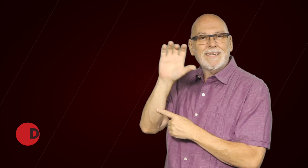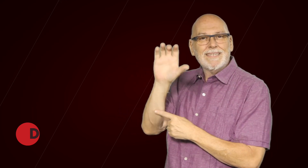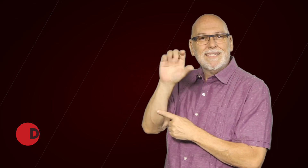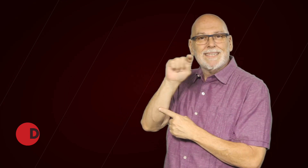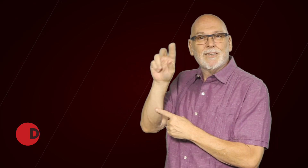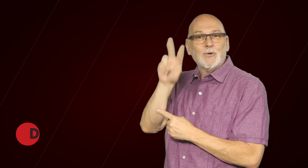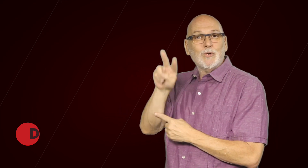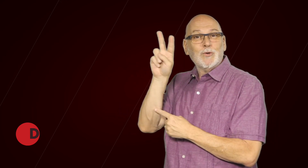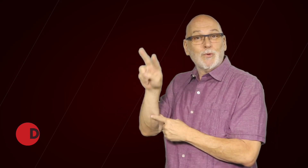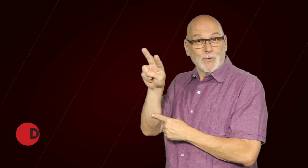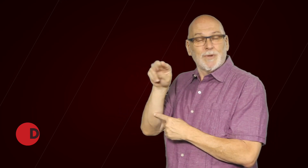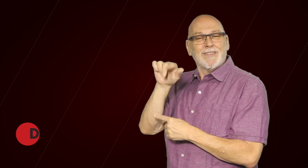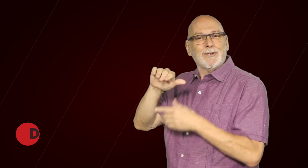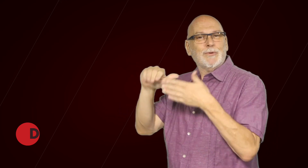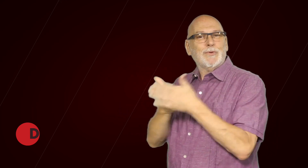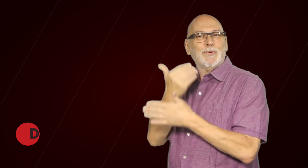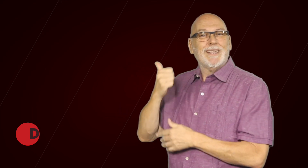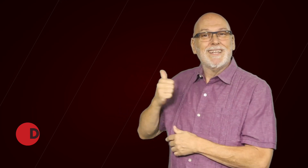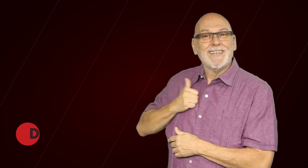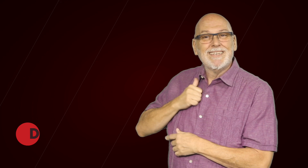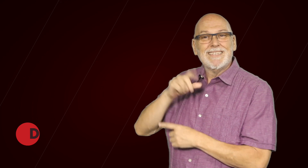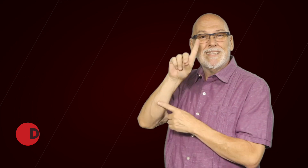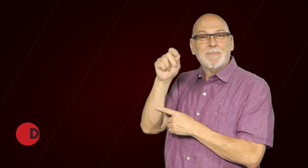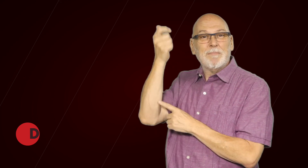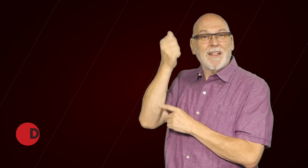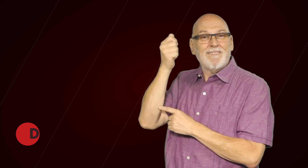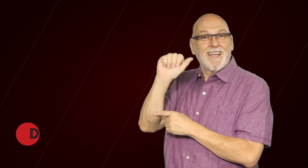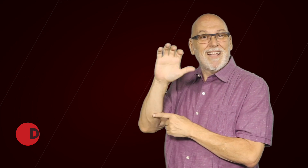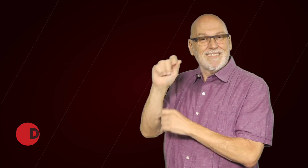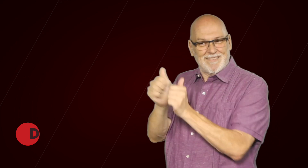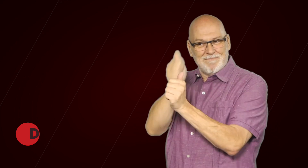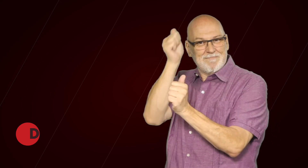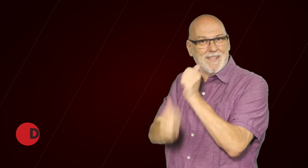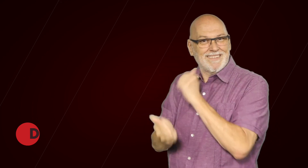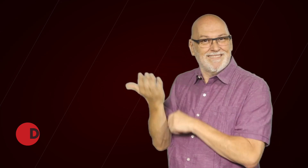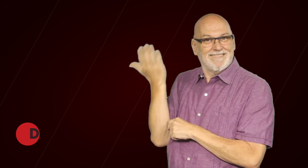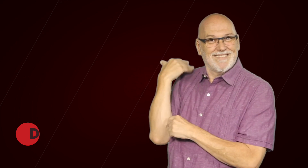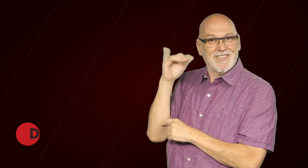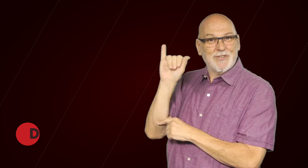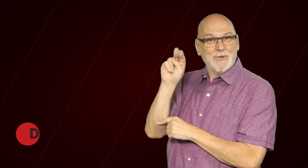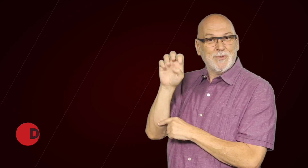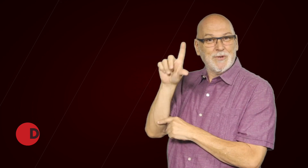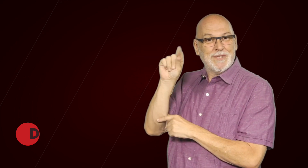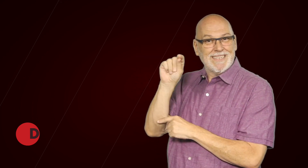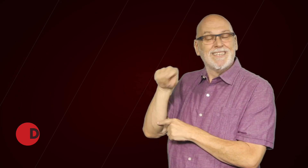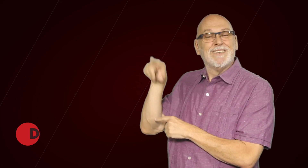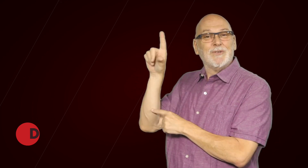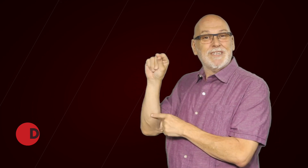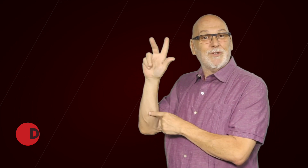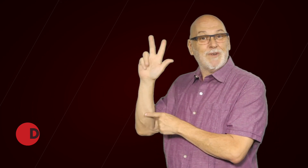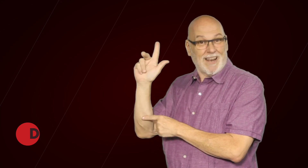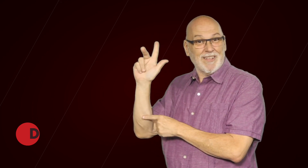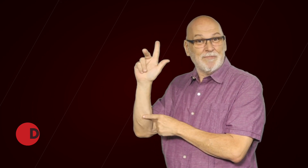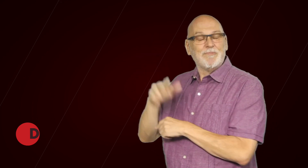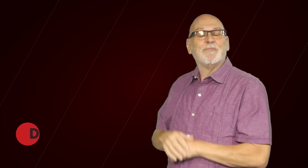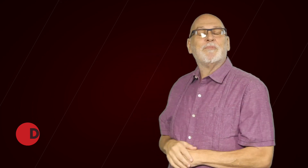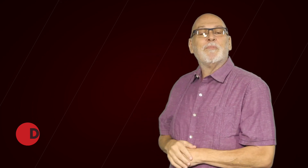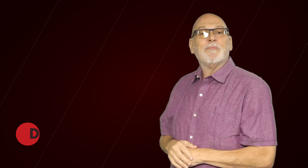Andrea, although Bill C-22, the new Canada Disability Benefit Act